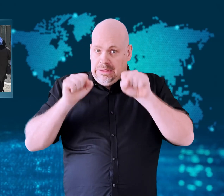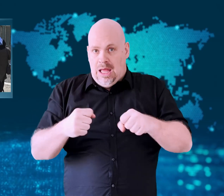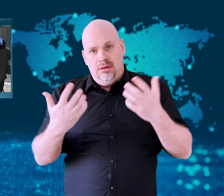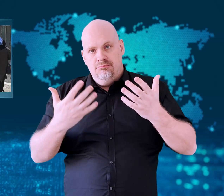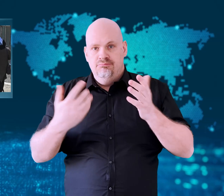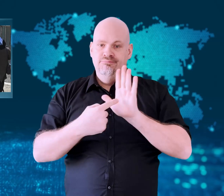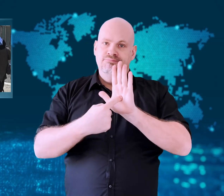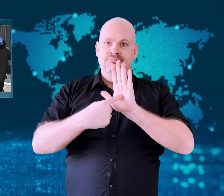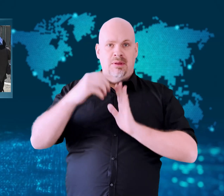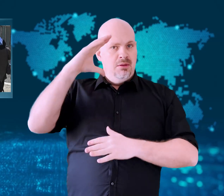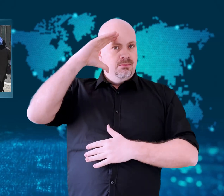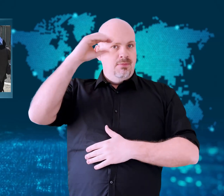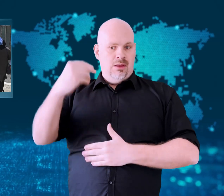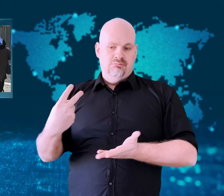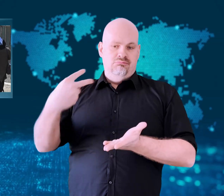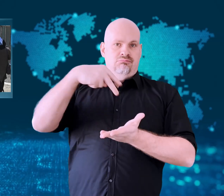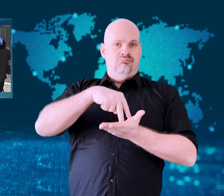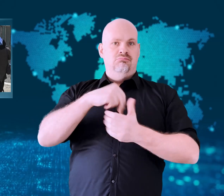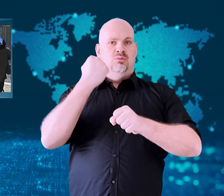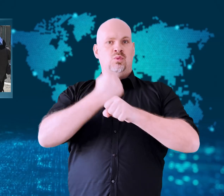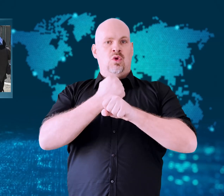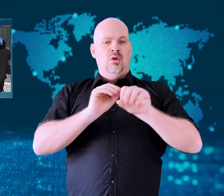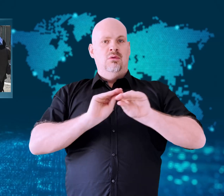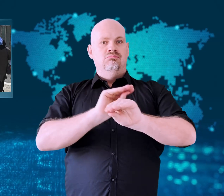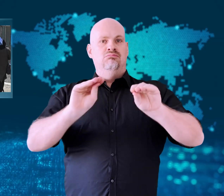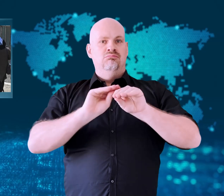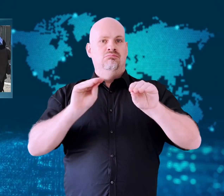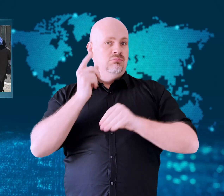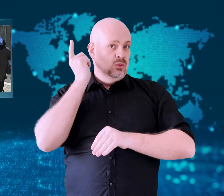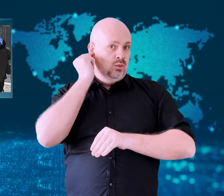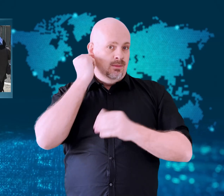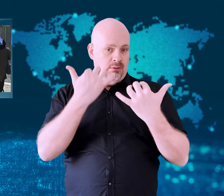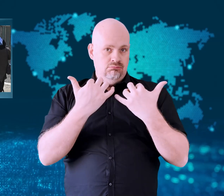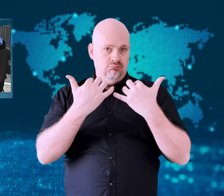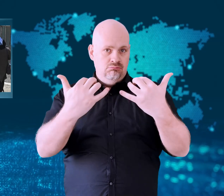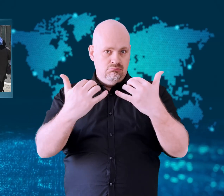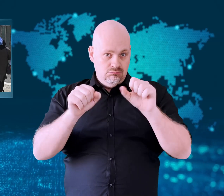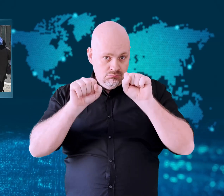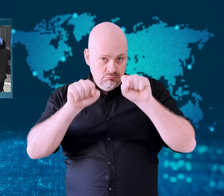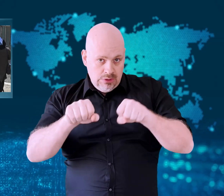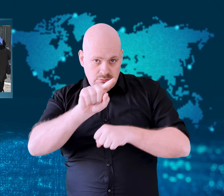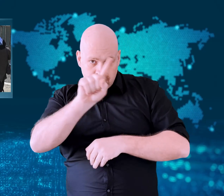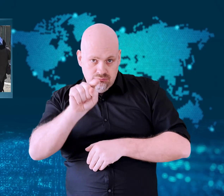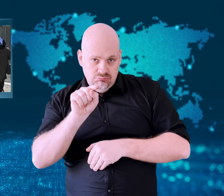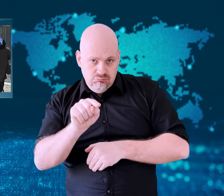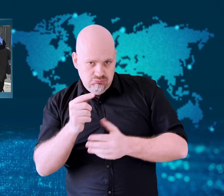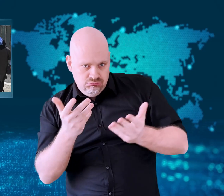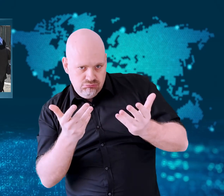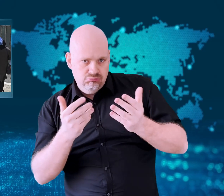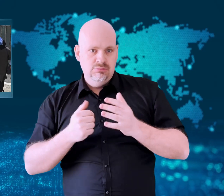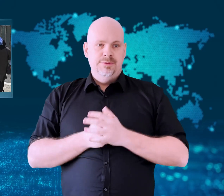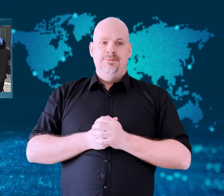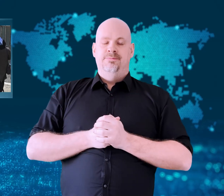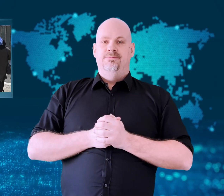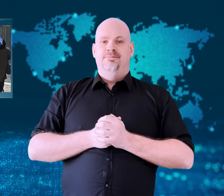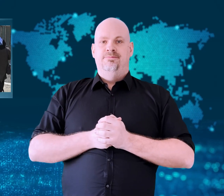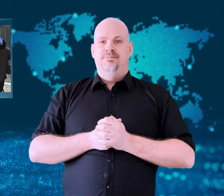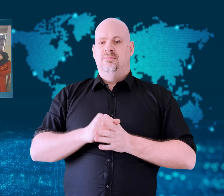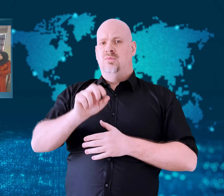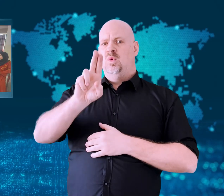Some are questioning if male lecturers will be allowed to teach